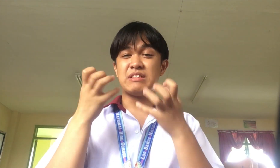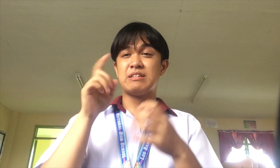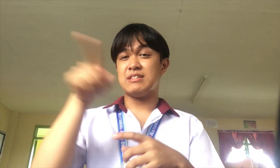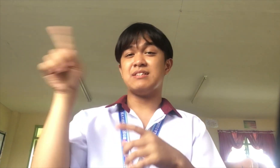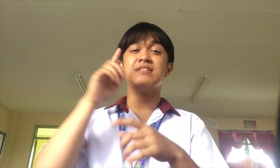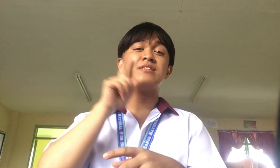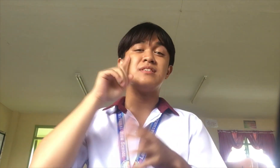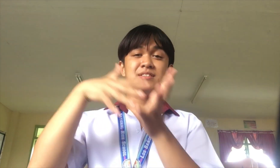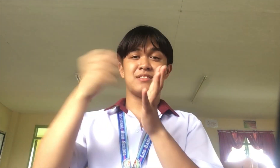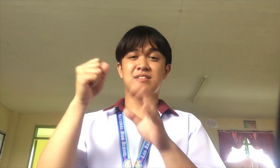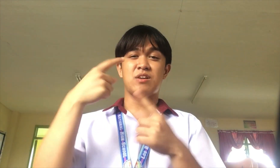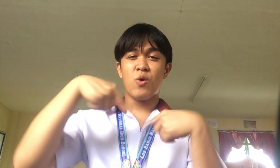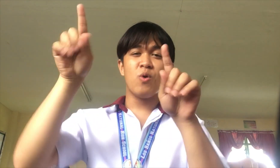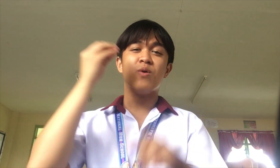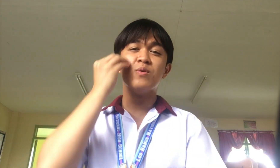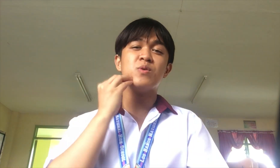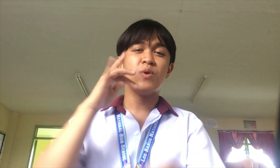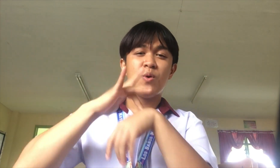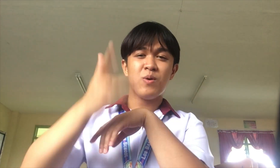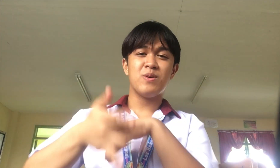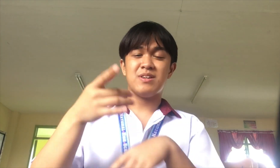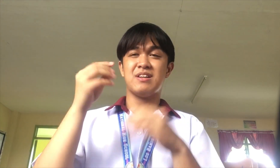because their parents wants them to go home early